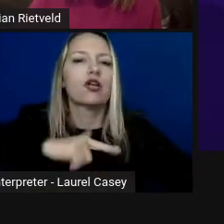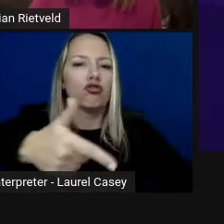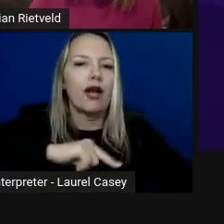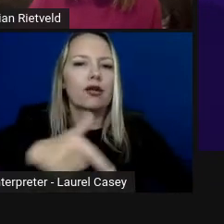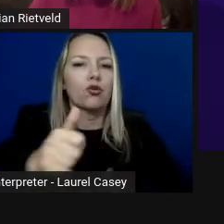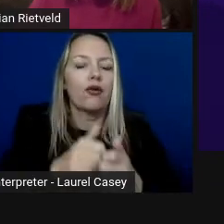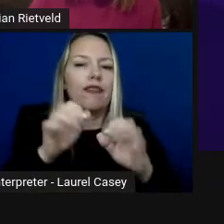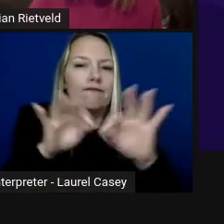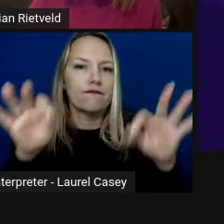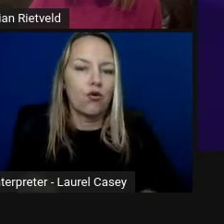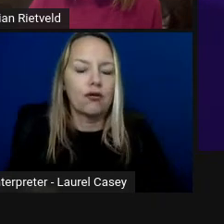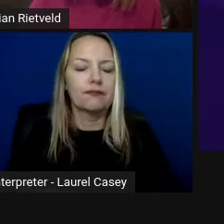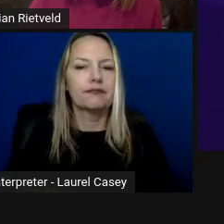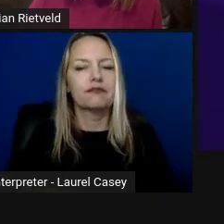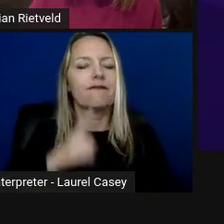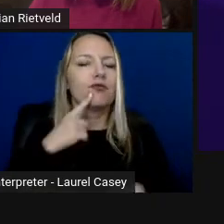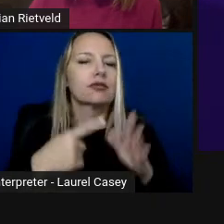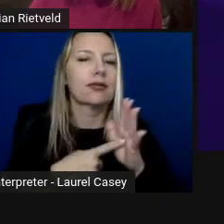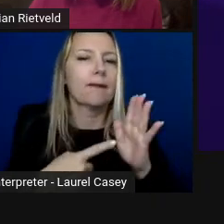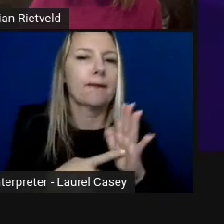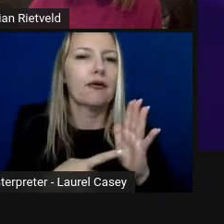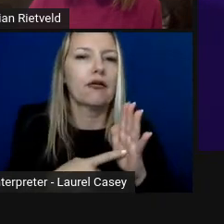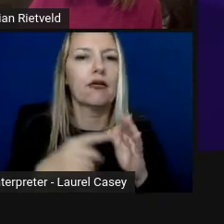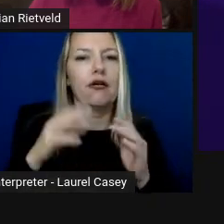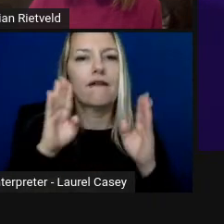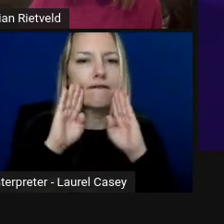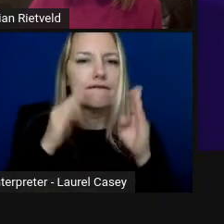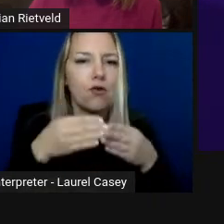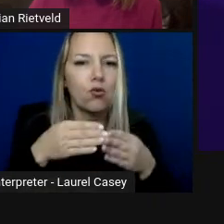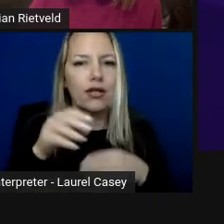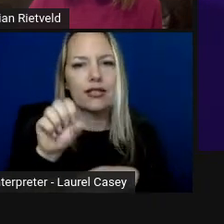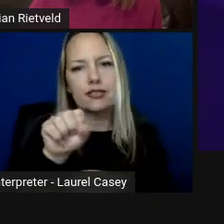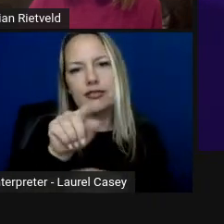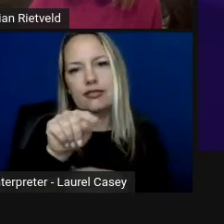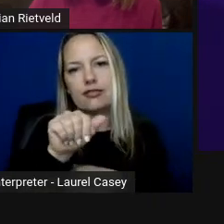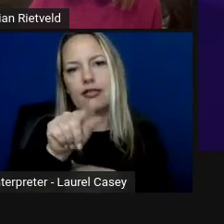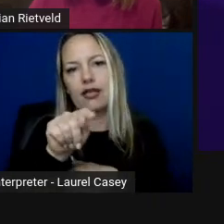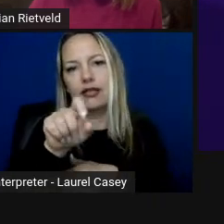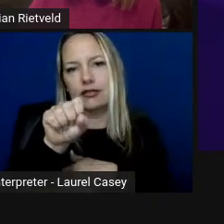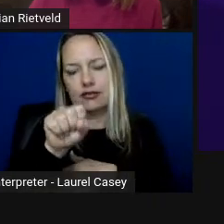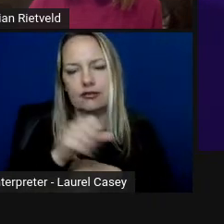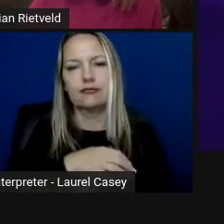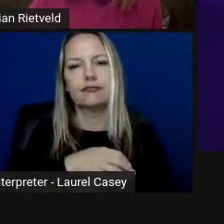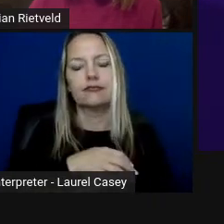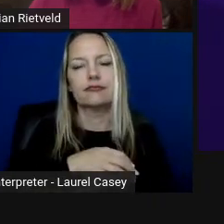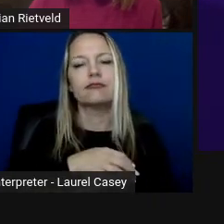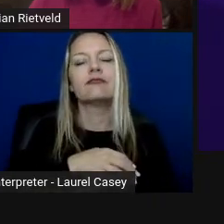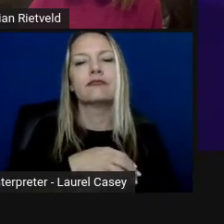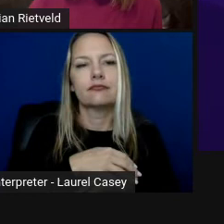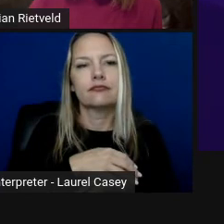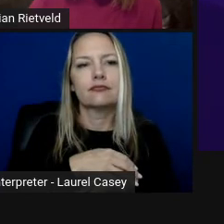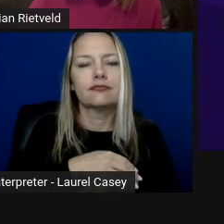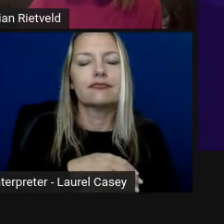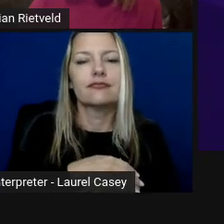For example, focus states, it's really easy to forget about focus states.